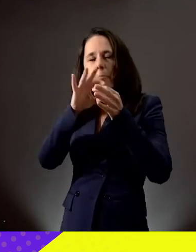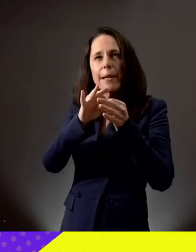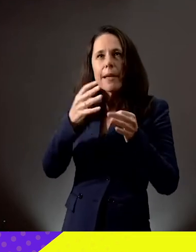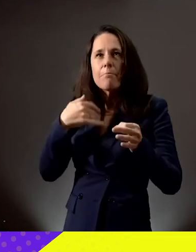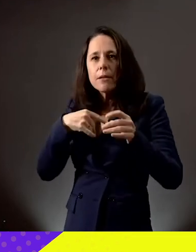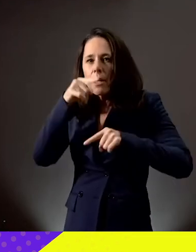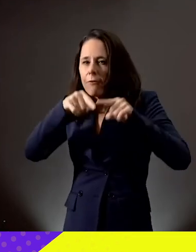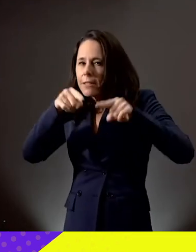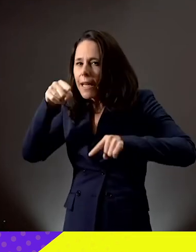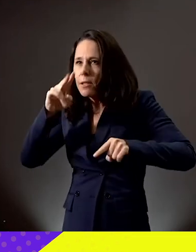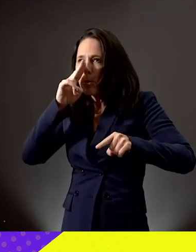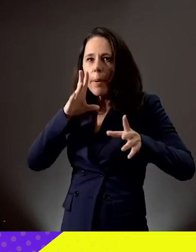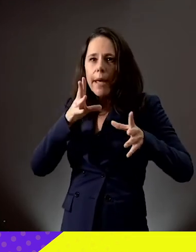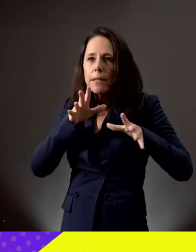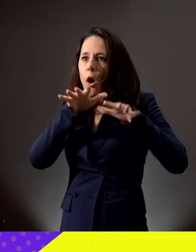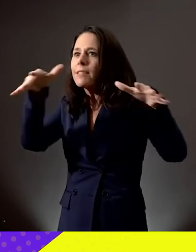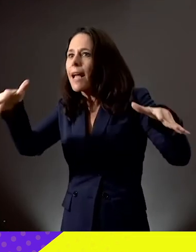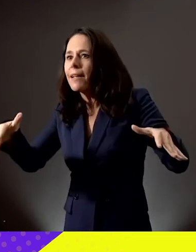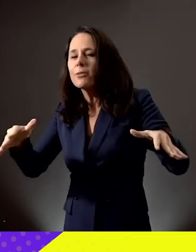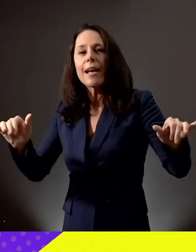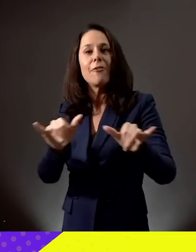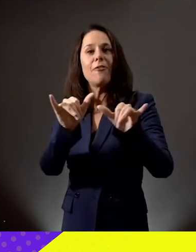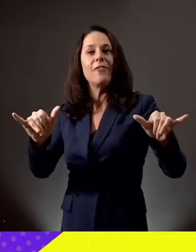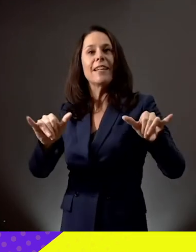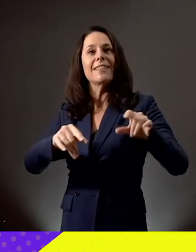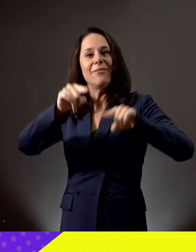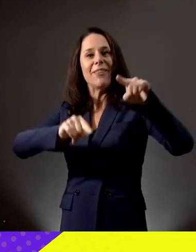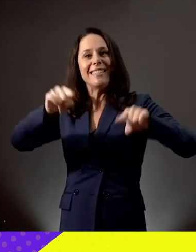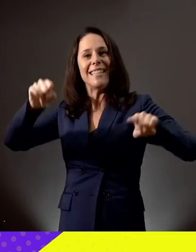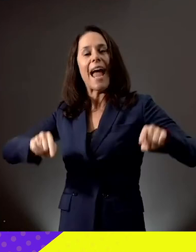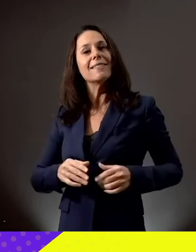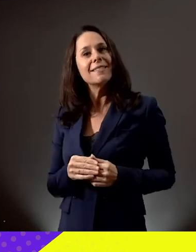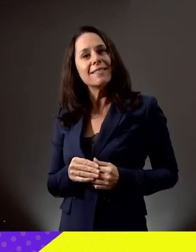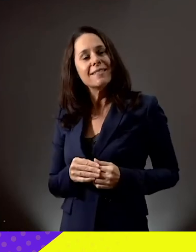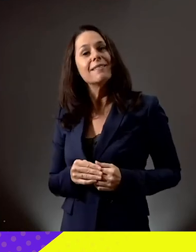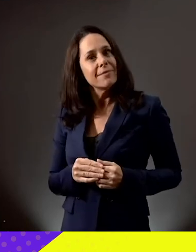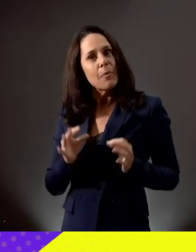It's actually a celebration of diversity, which of course is what we stand for.